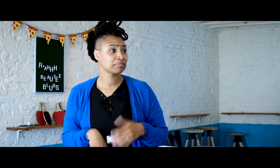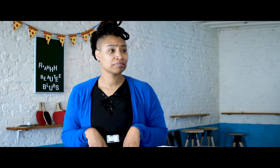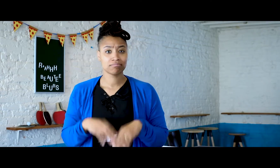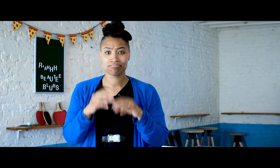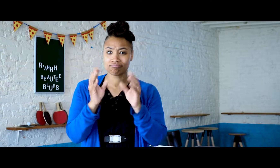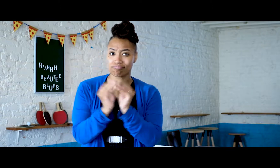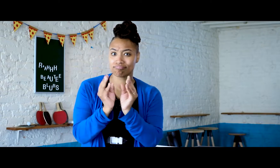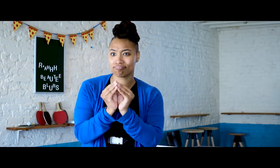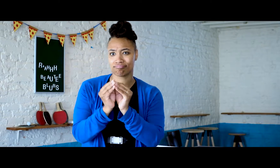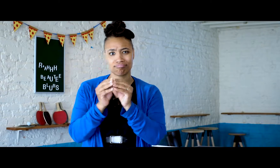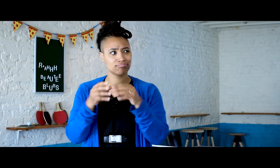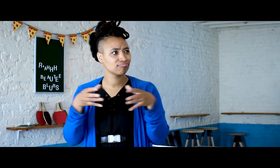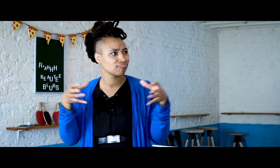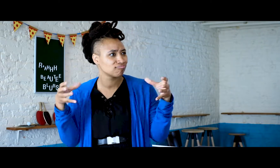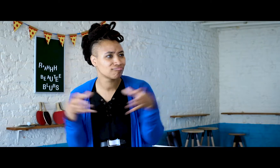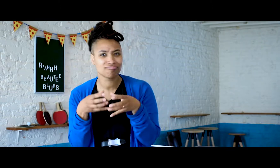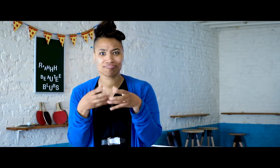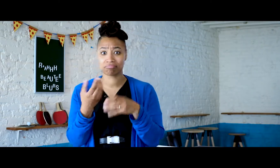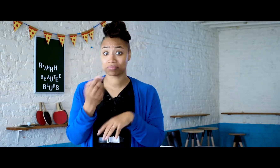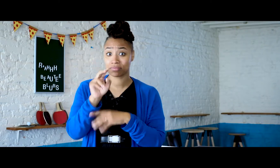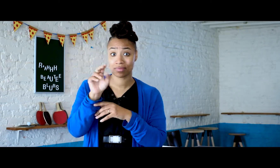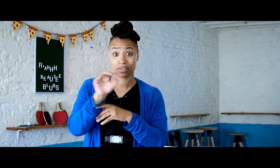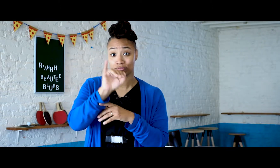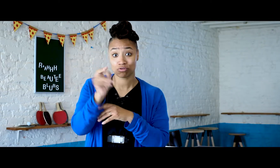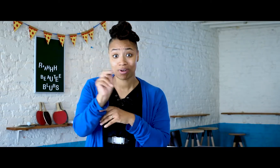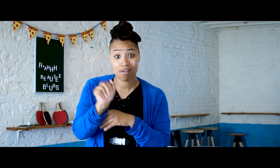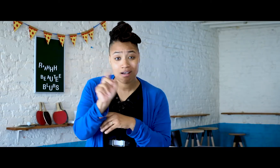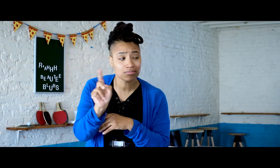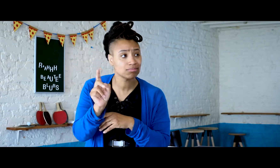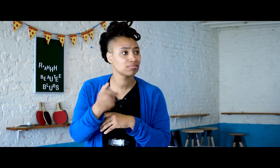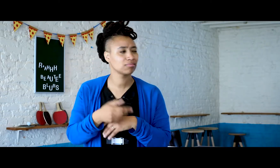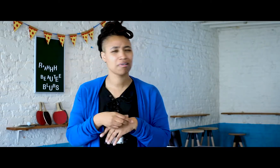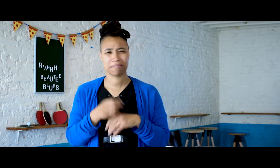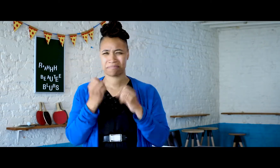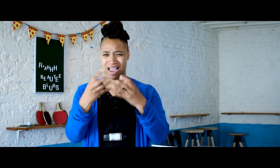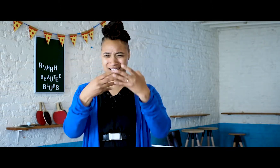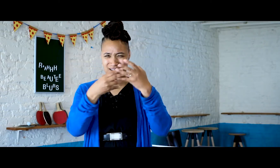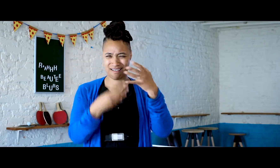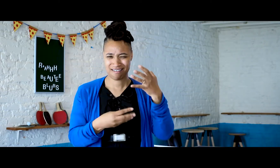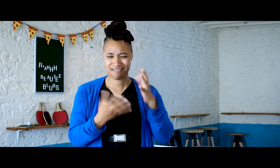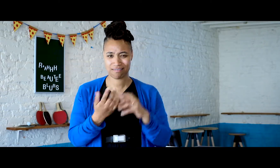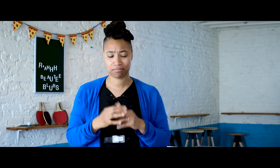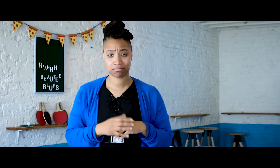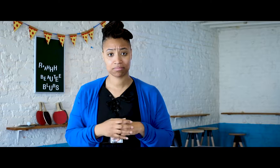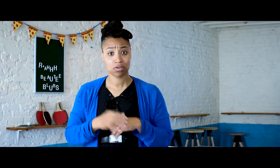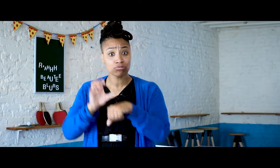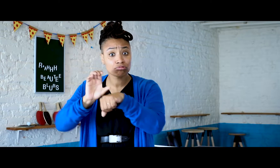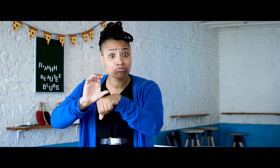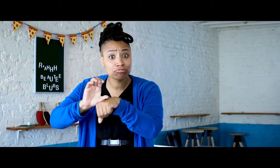like YES or other groups like the Junior NAD and the many other organizations like it.